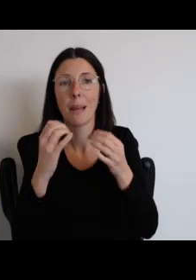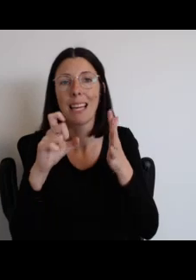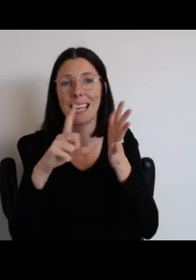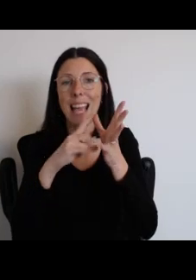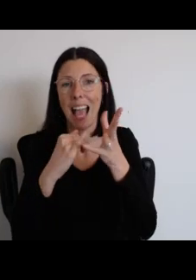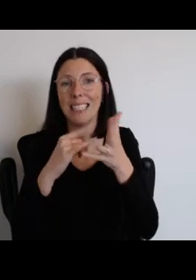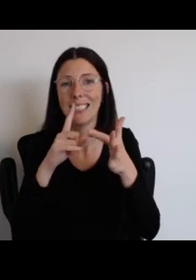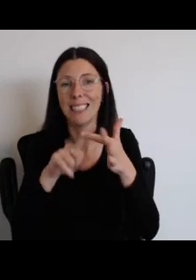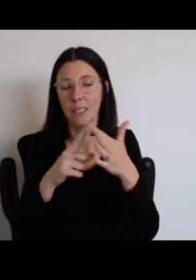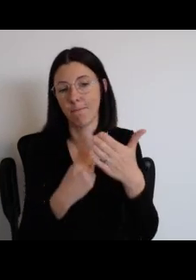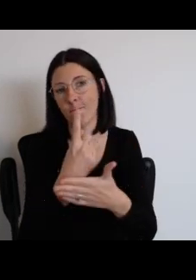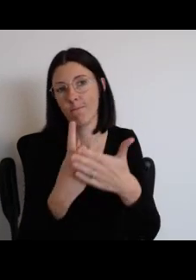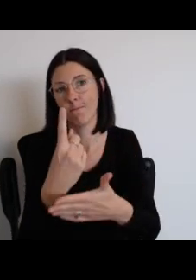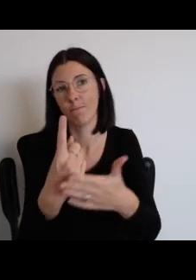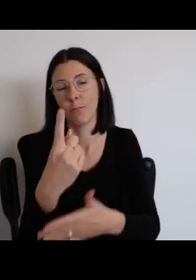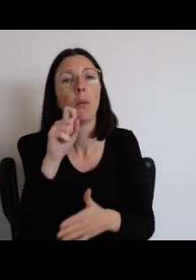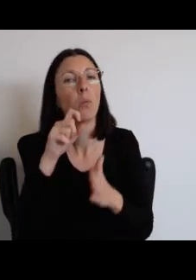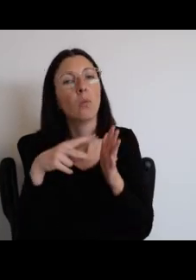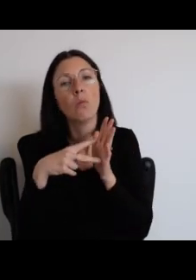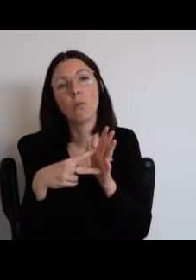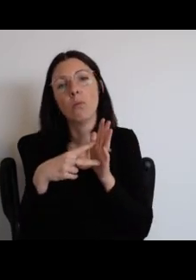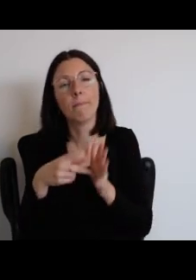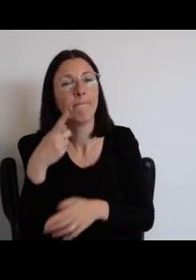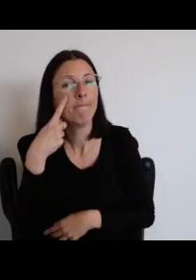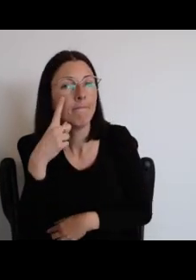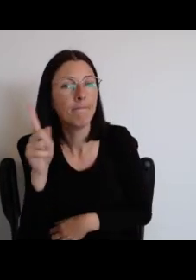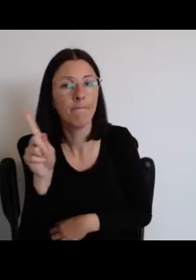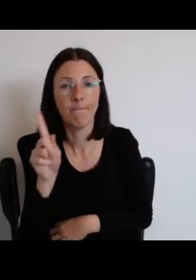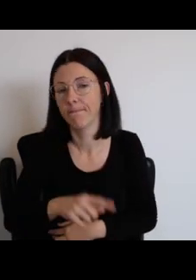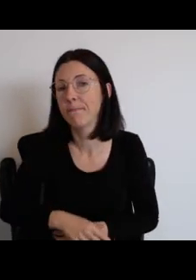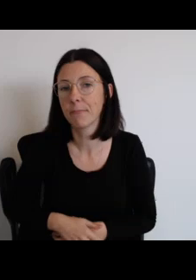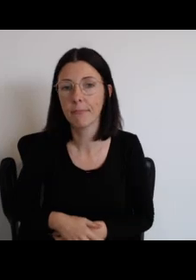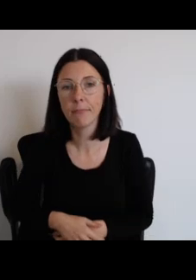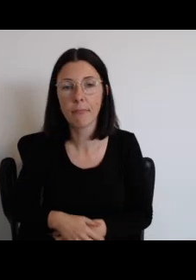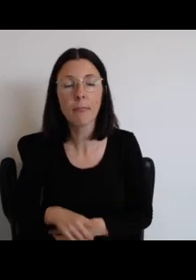see about how that plays out but for now um independent children's lawyers are required